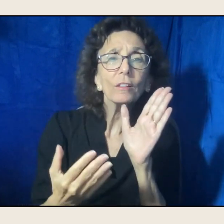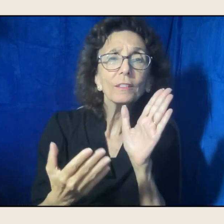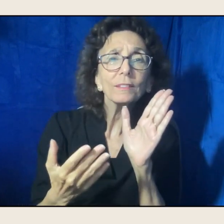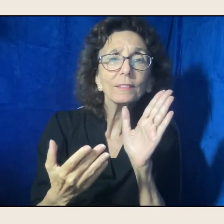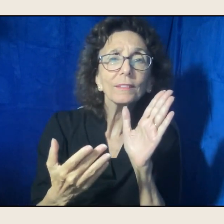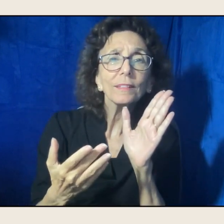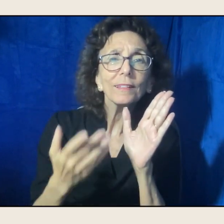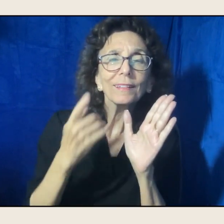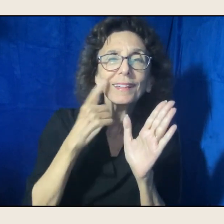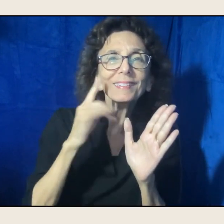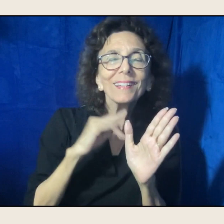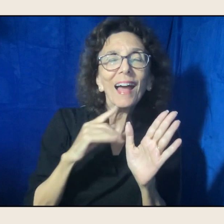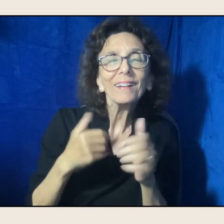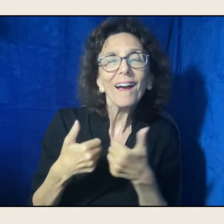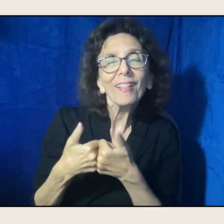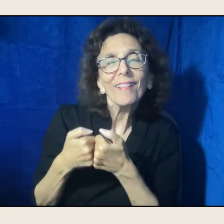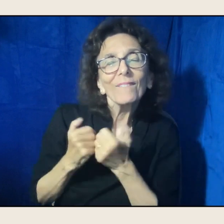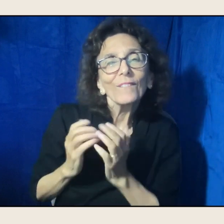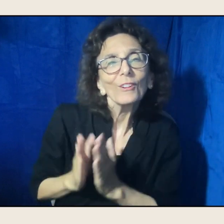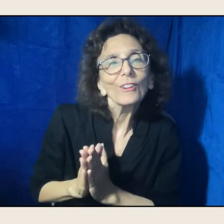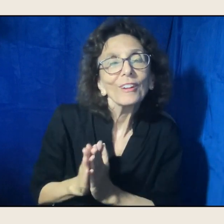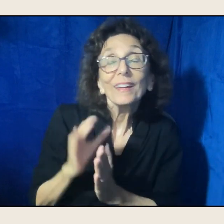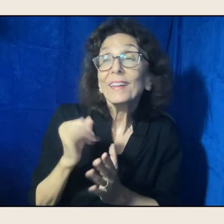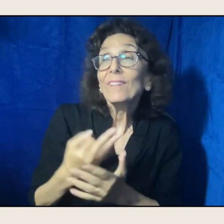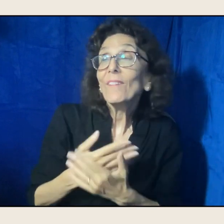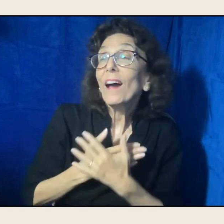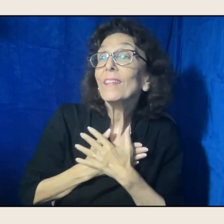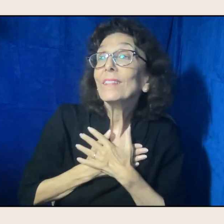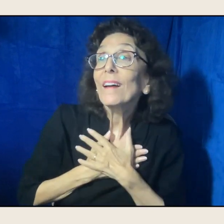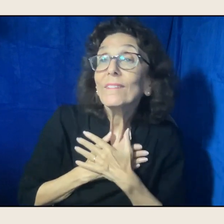And if I love you, then I make you conscious of what you don't see.